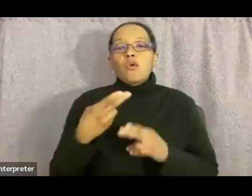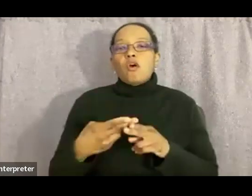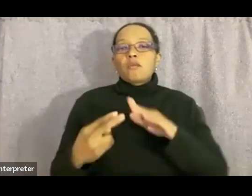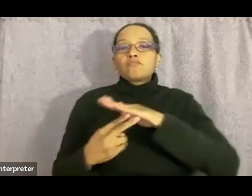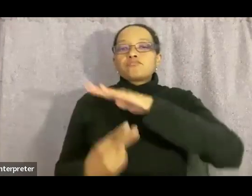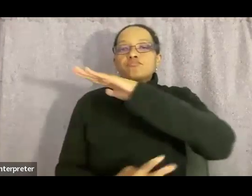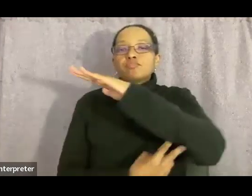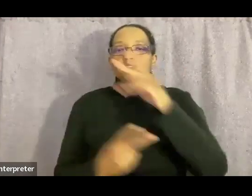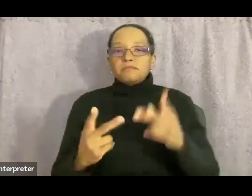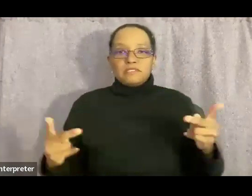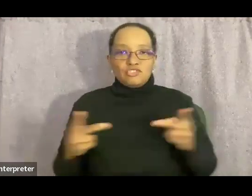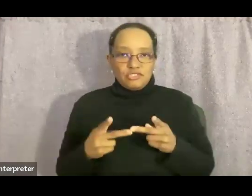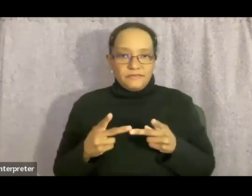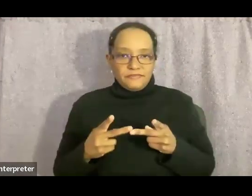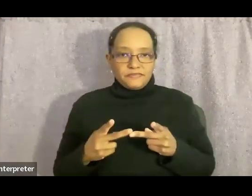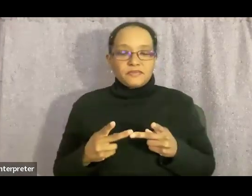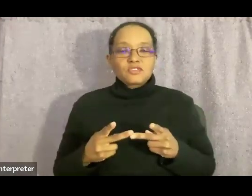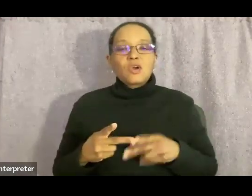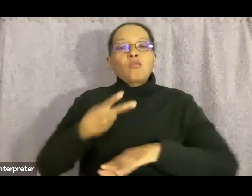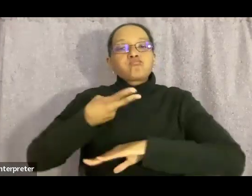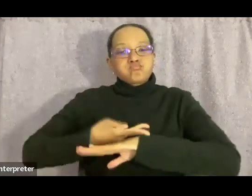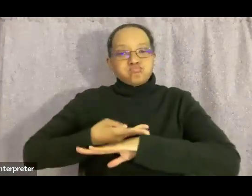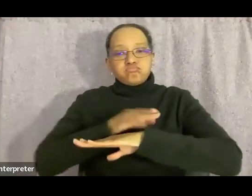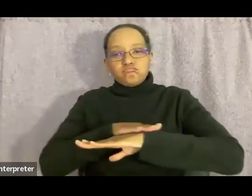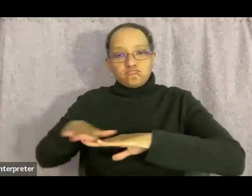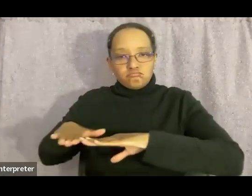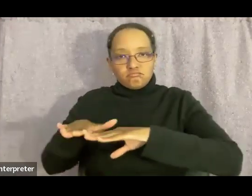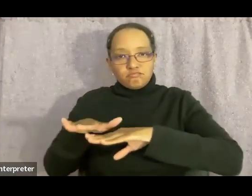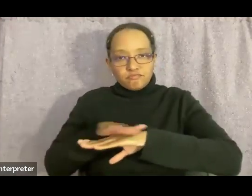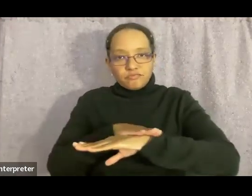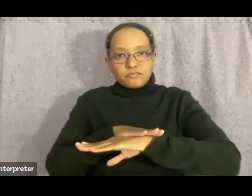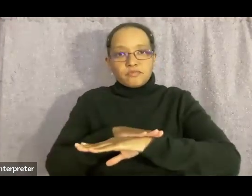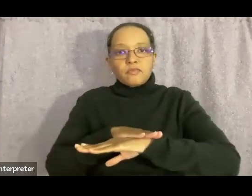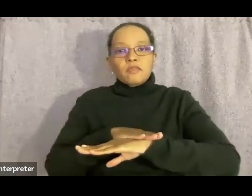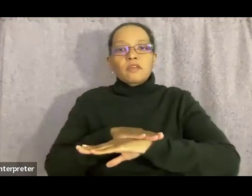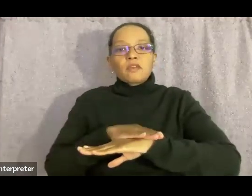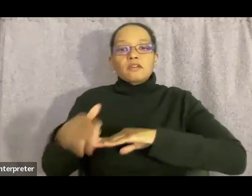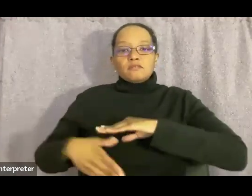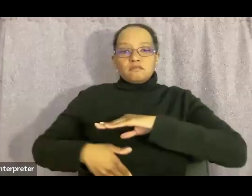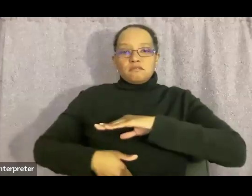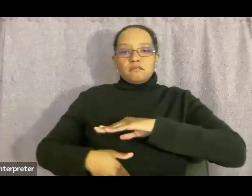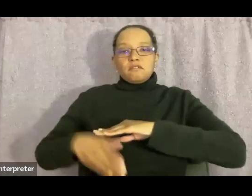So, this is the floor, or whatever. You're going to breathe and push into the ground.